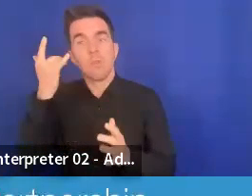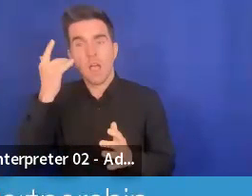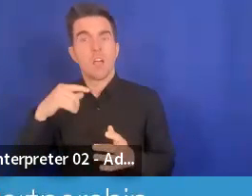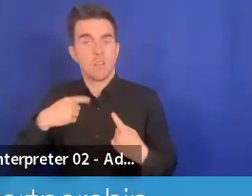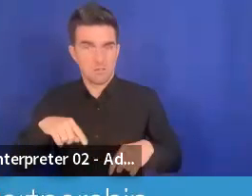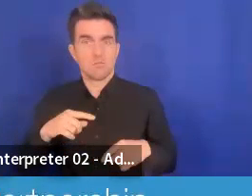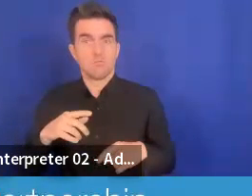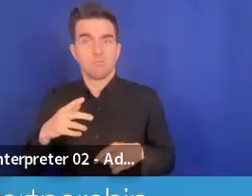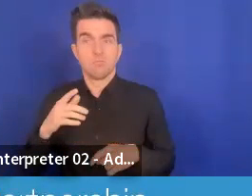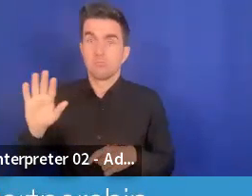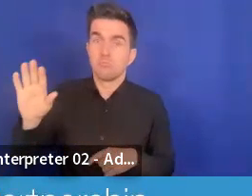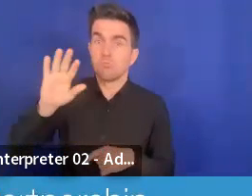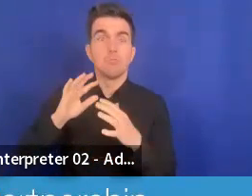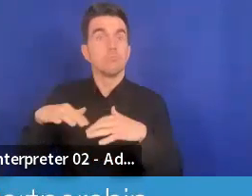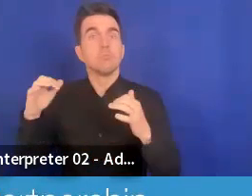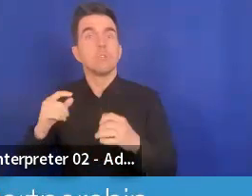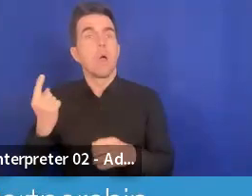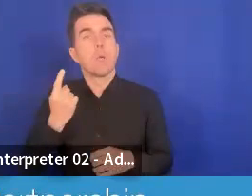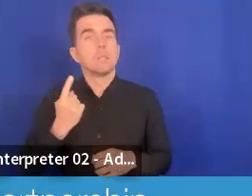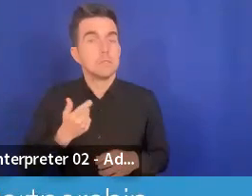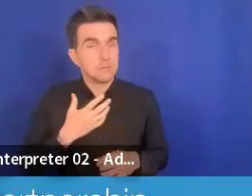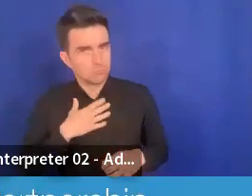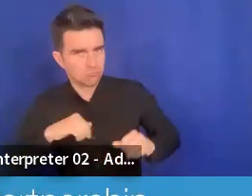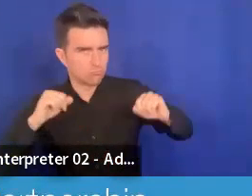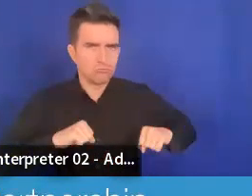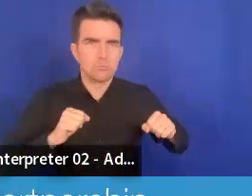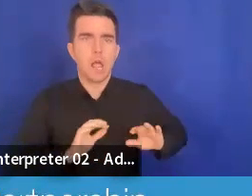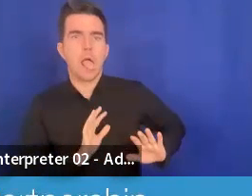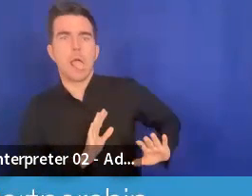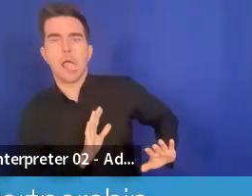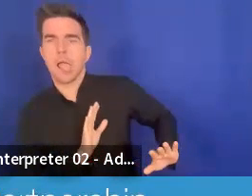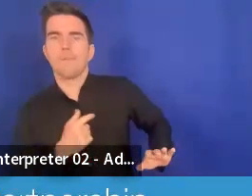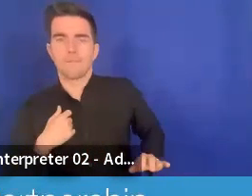Yeah, so if you look at the Action Agenda, the action areas, it's